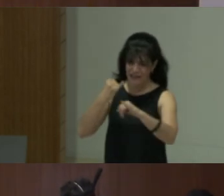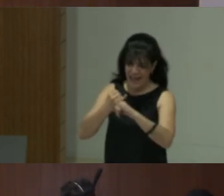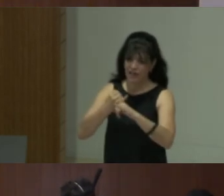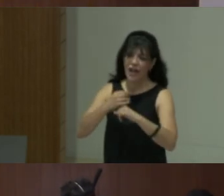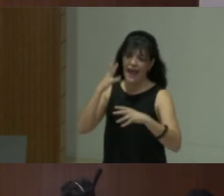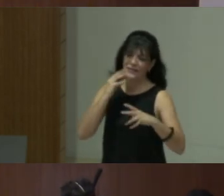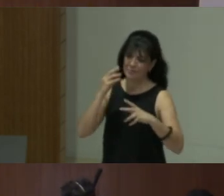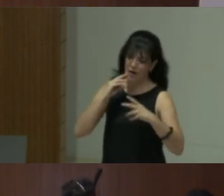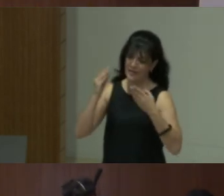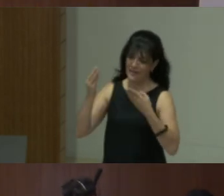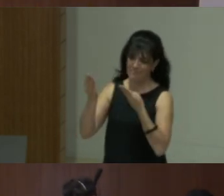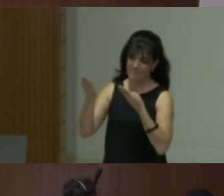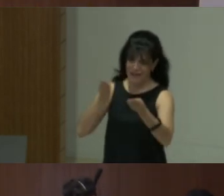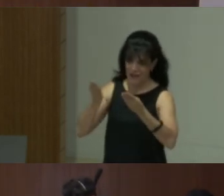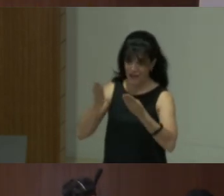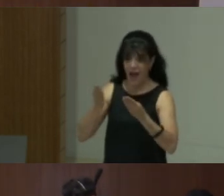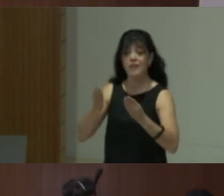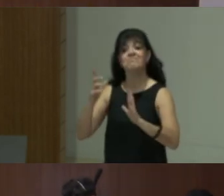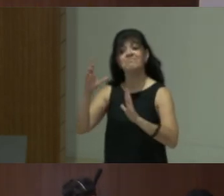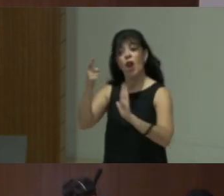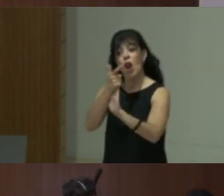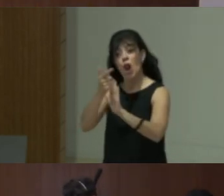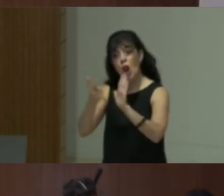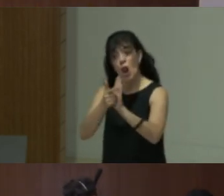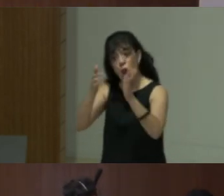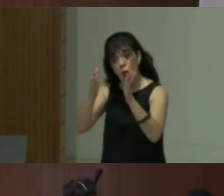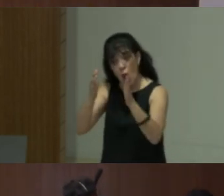He is a civil lawyer who practised in both New Zealand and South Africa